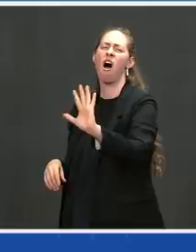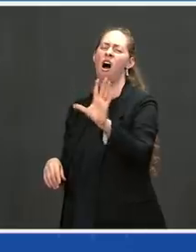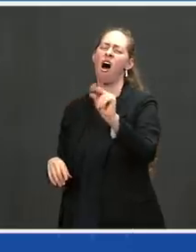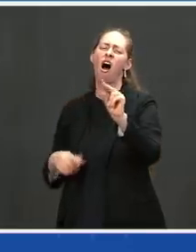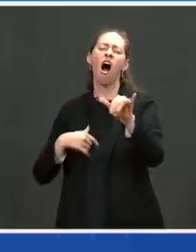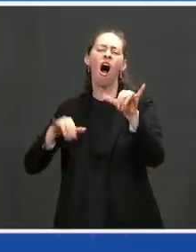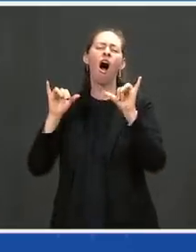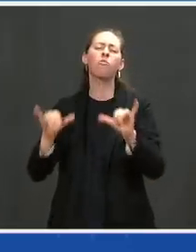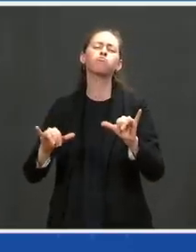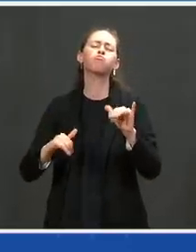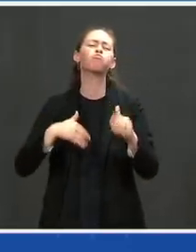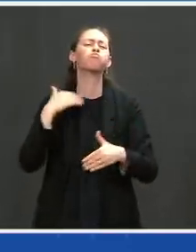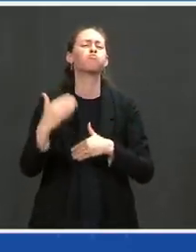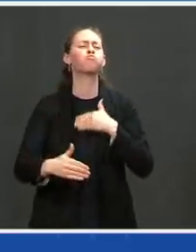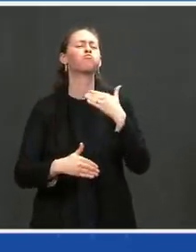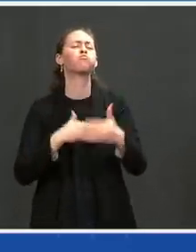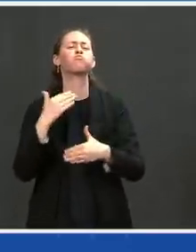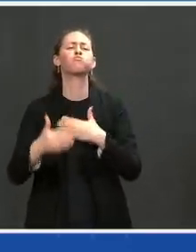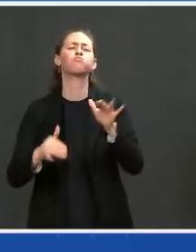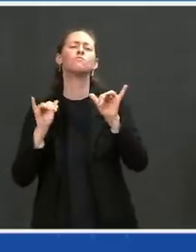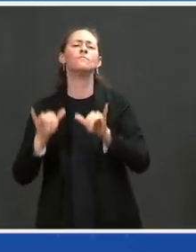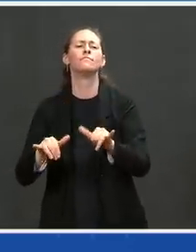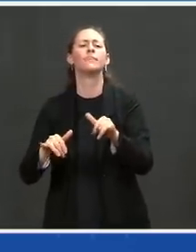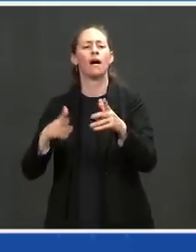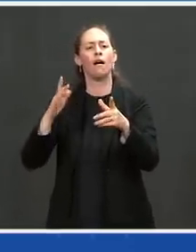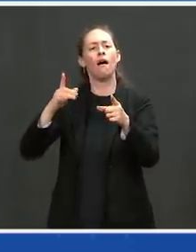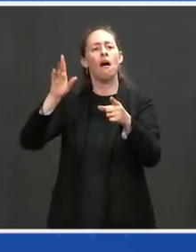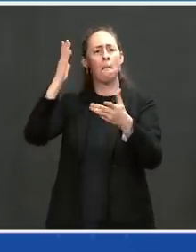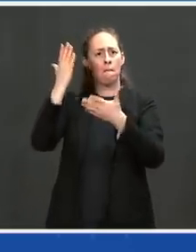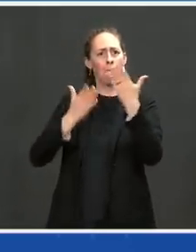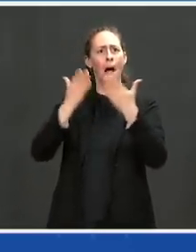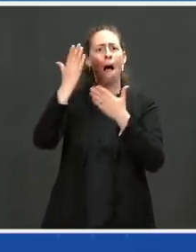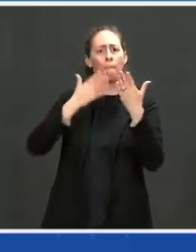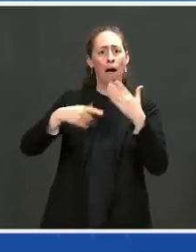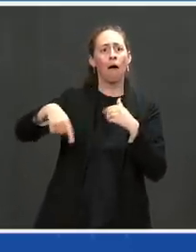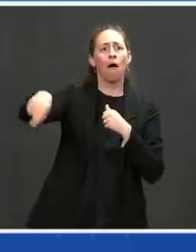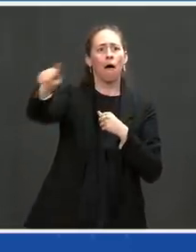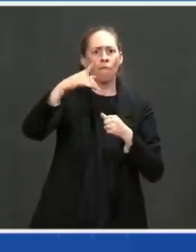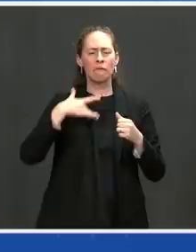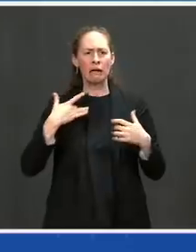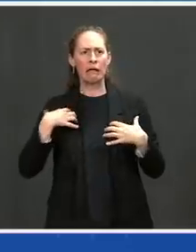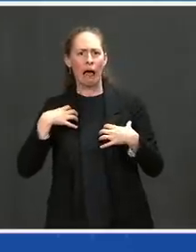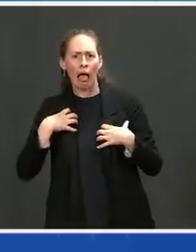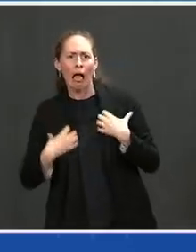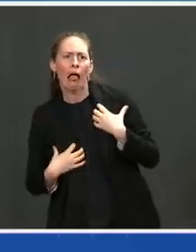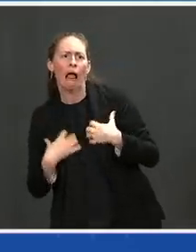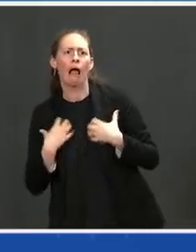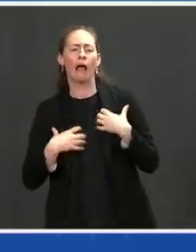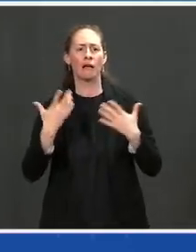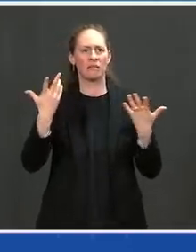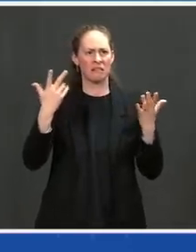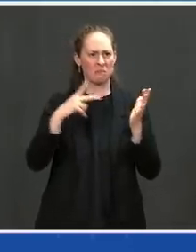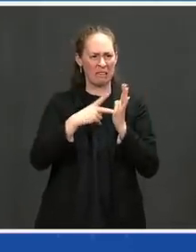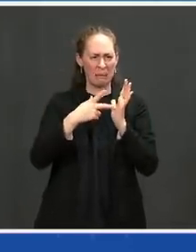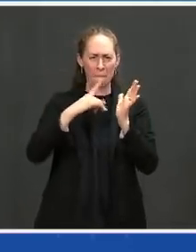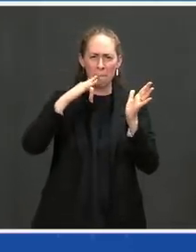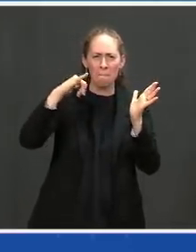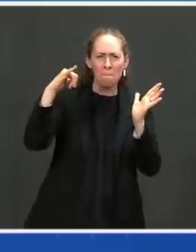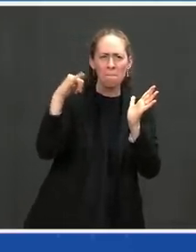maybe you did; maybe others did. I thought -- many of you thought there was no possibility of my getting the plan I got passed,